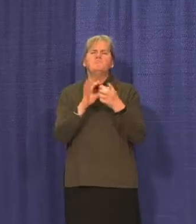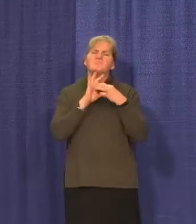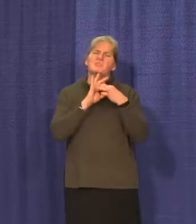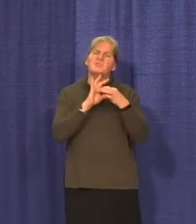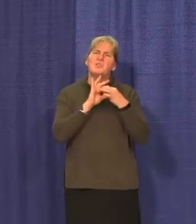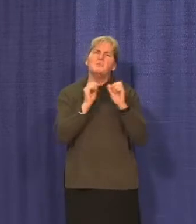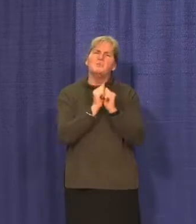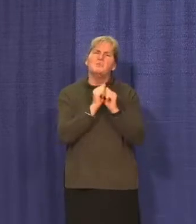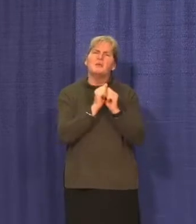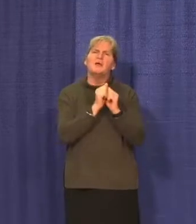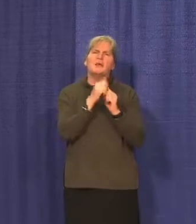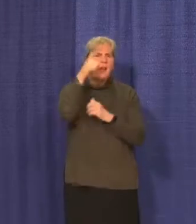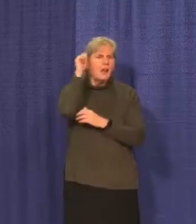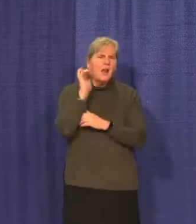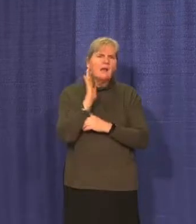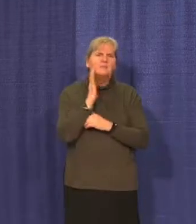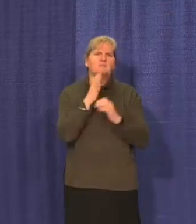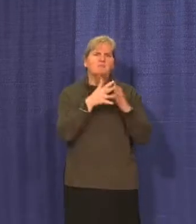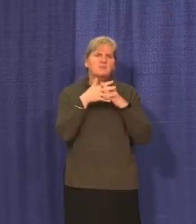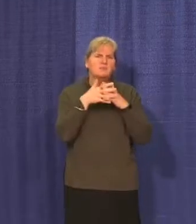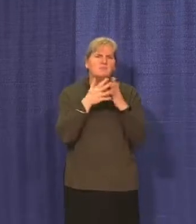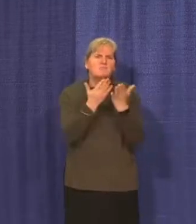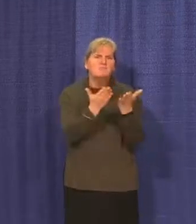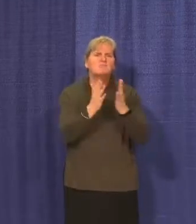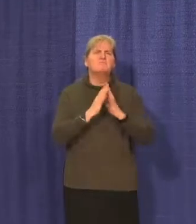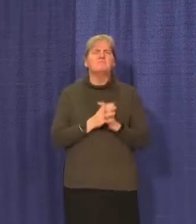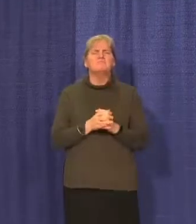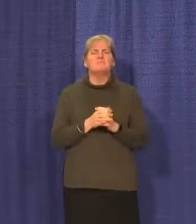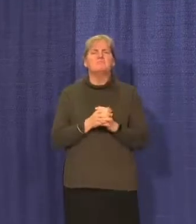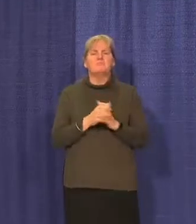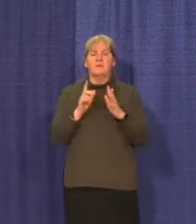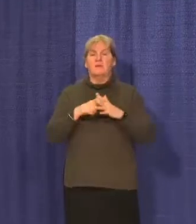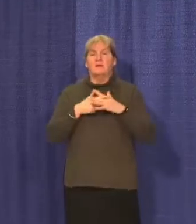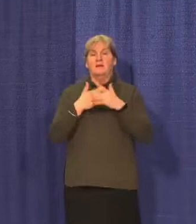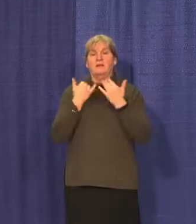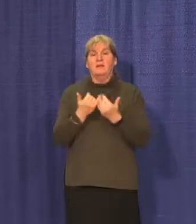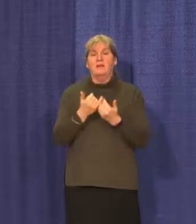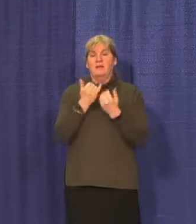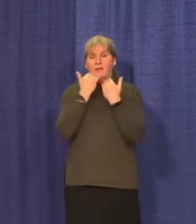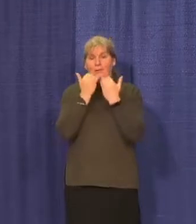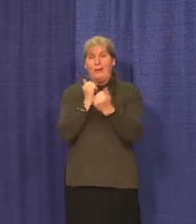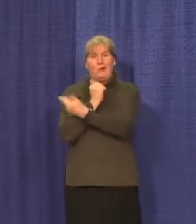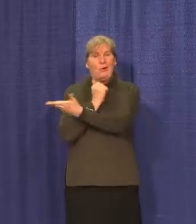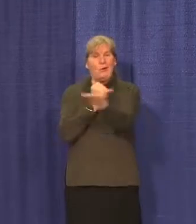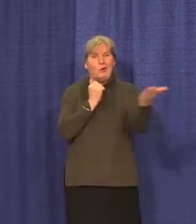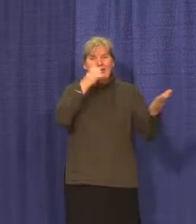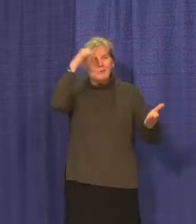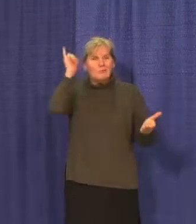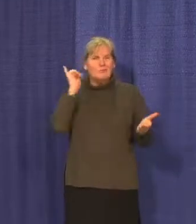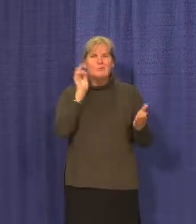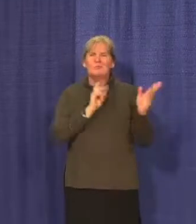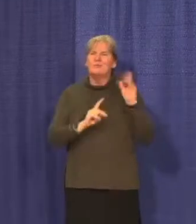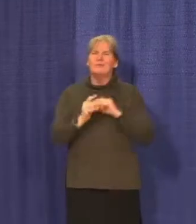to closer relationships with Alaska. I want to start today by thanking all Yukoners for your